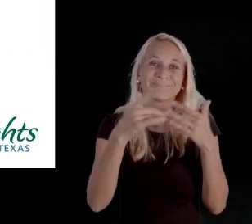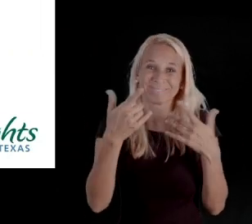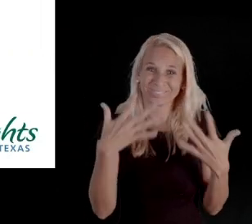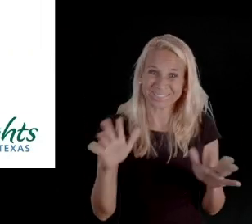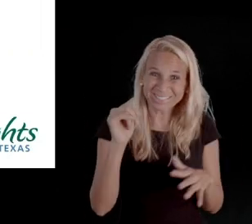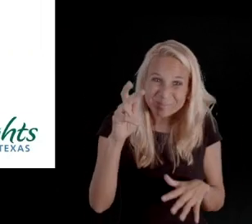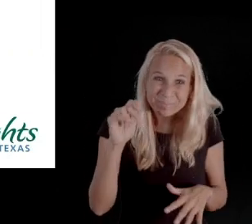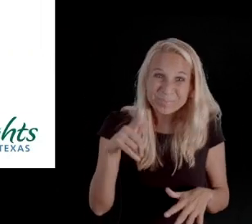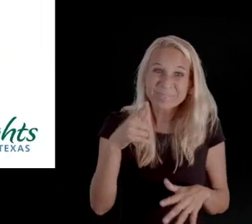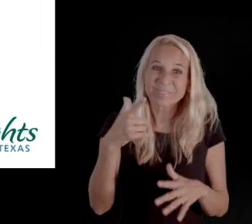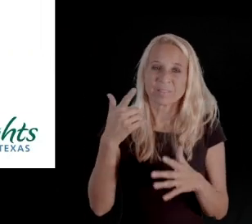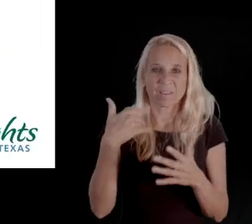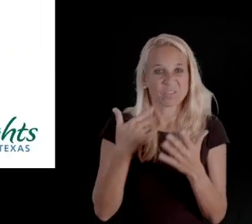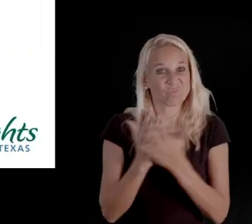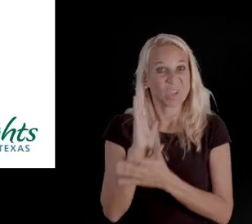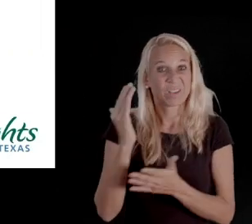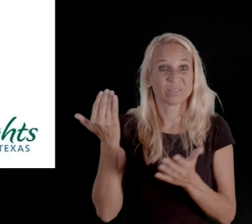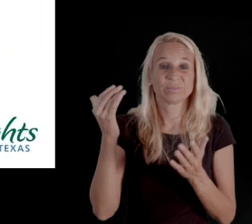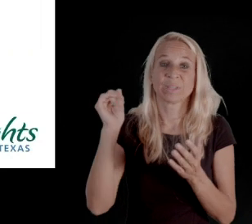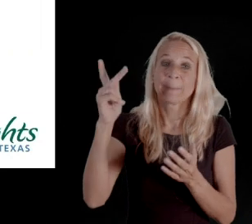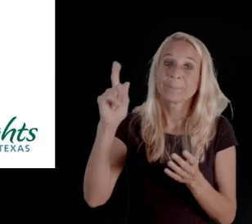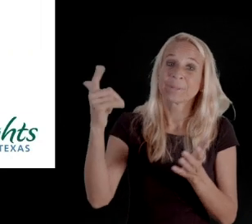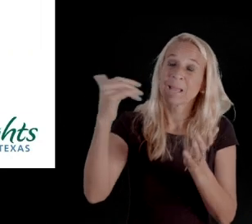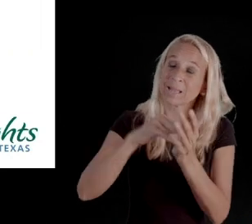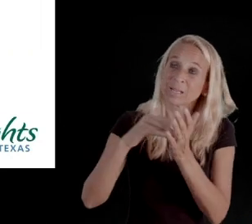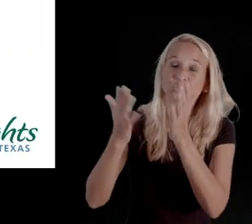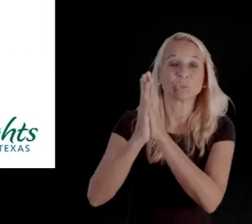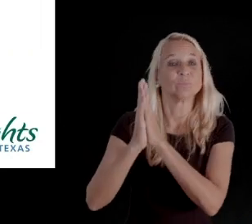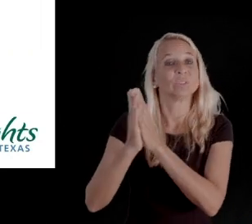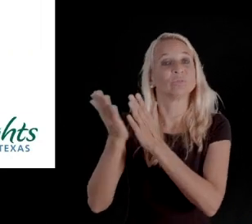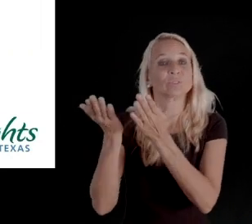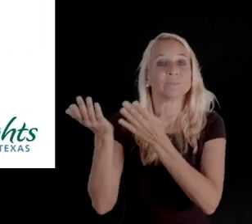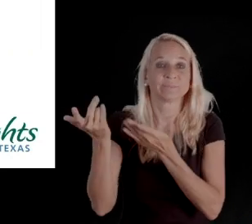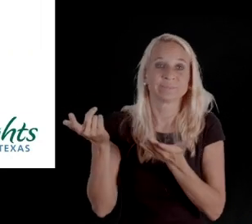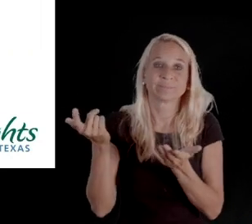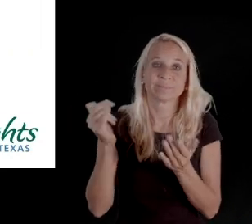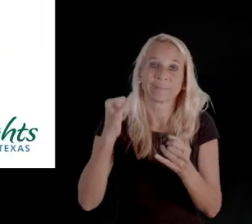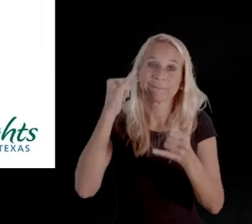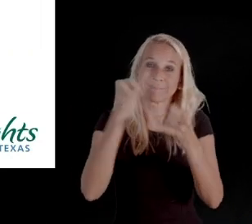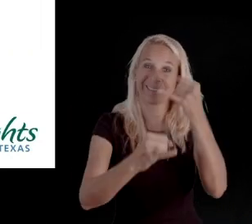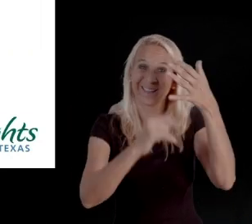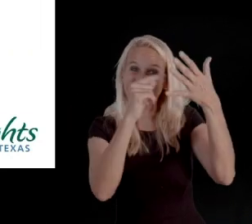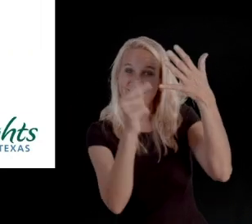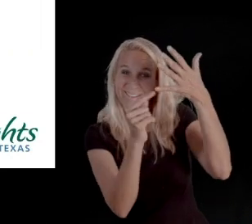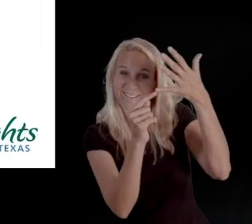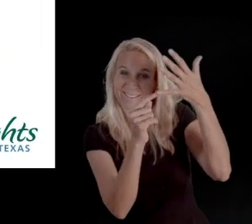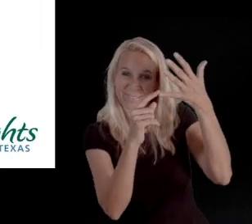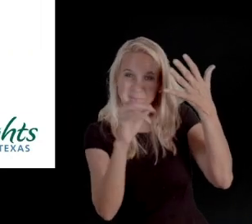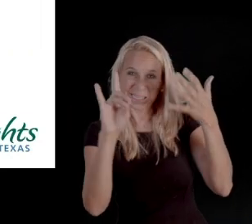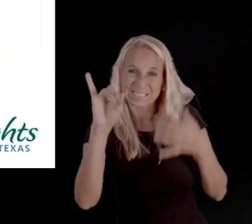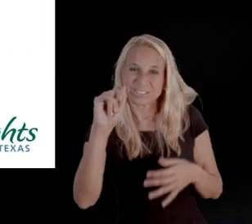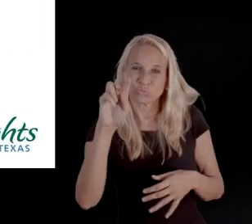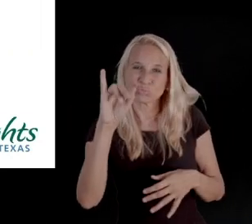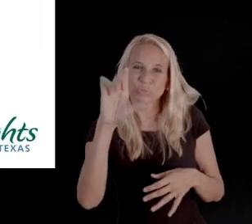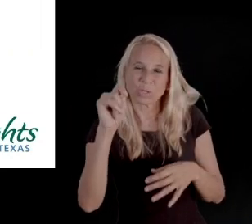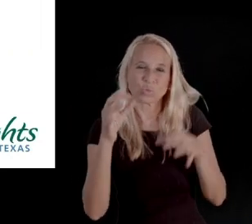you have a right to appeal further and request additional review, which is a final bullet with the district court in Travis County.